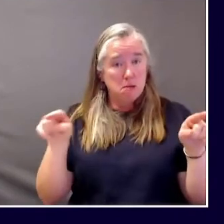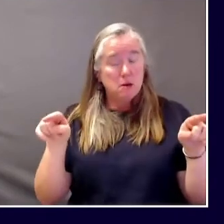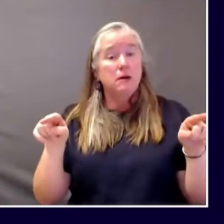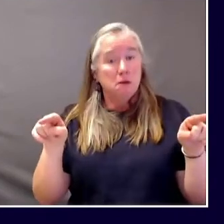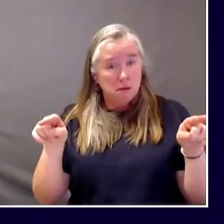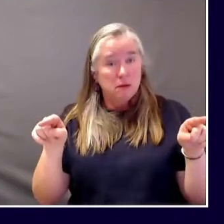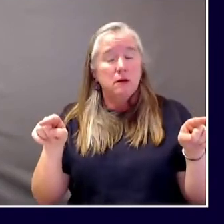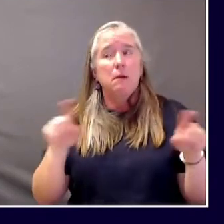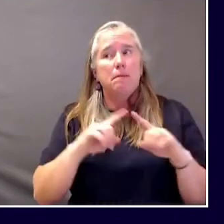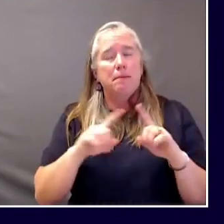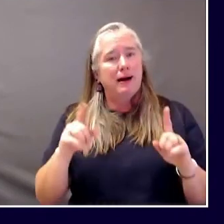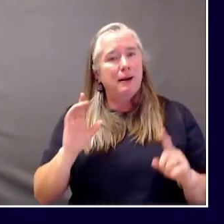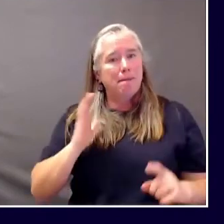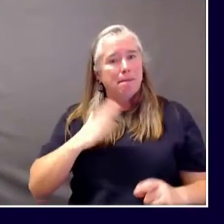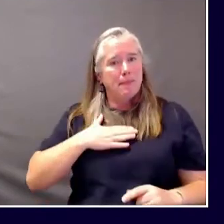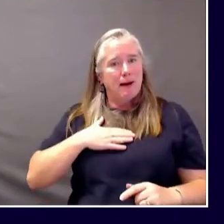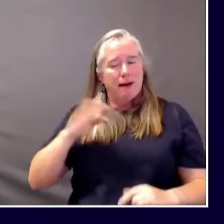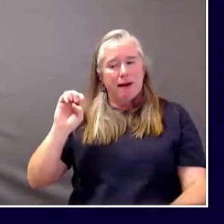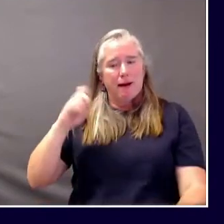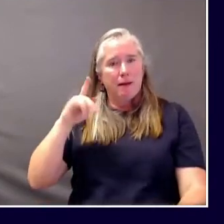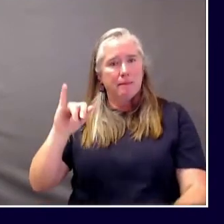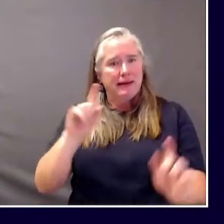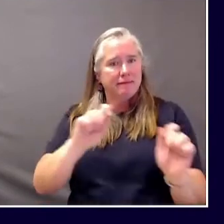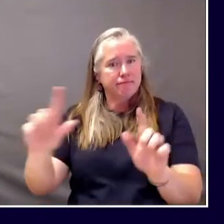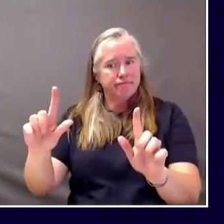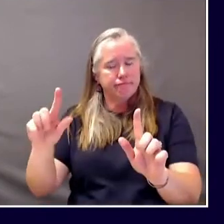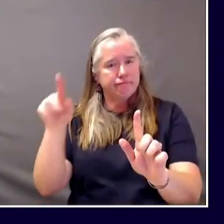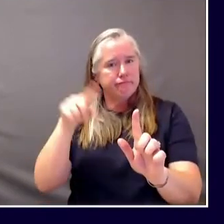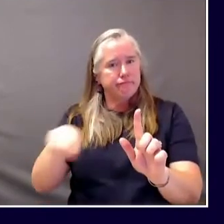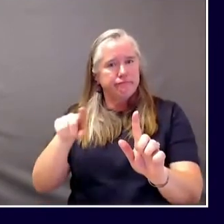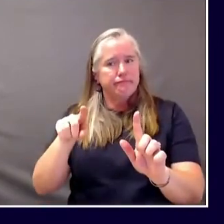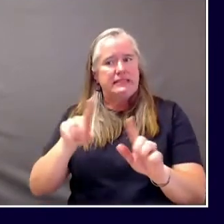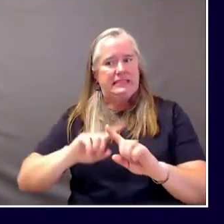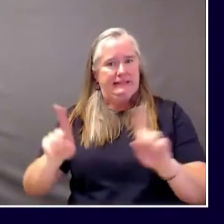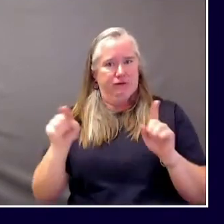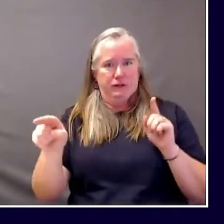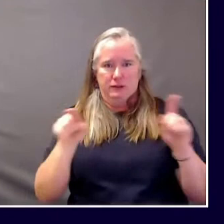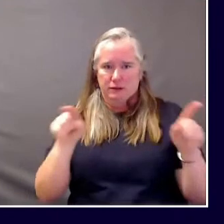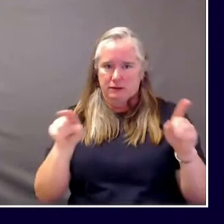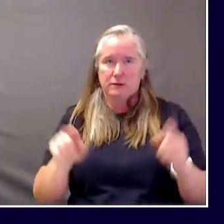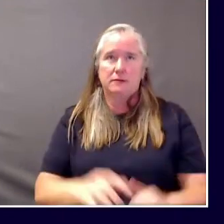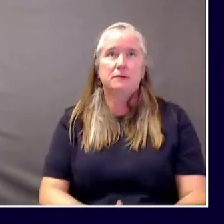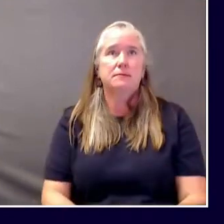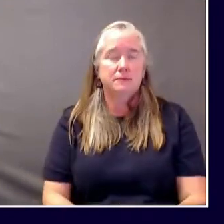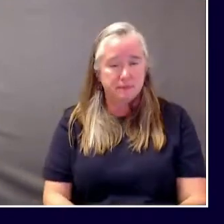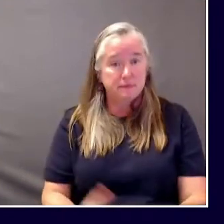the epidemiological stories that